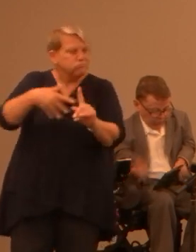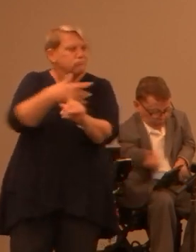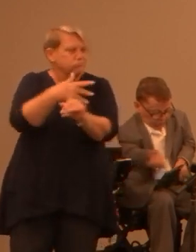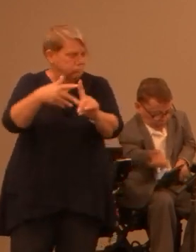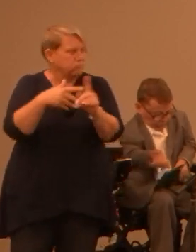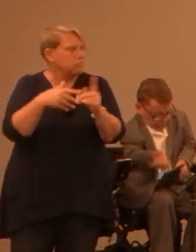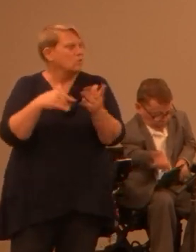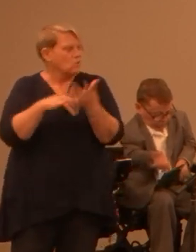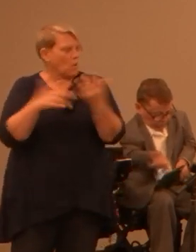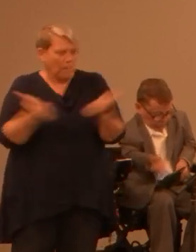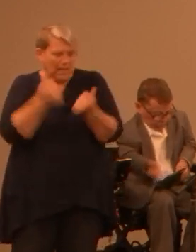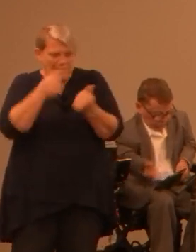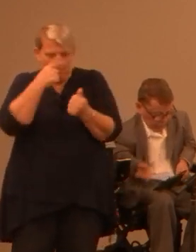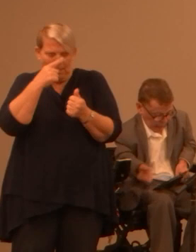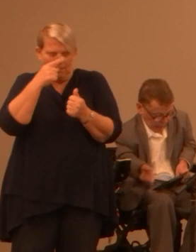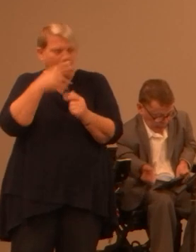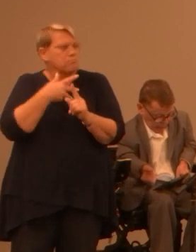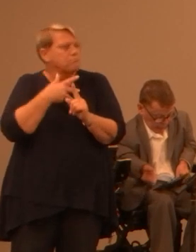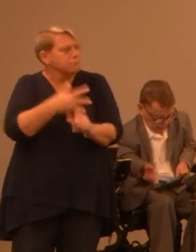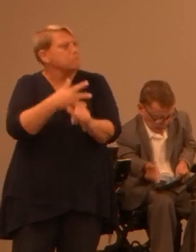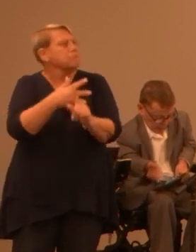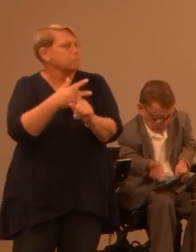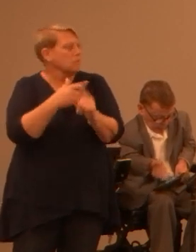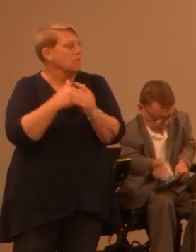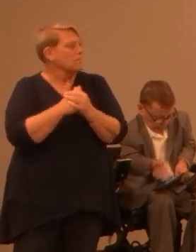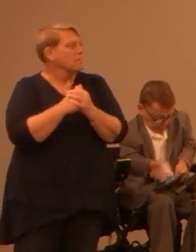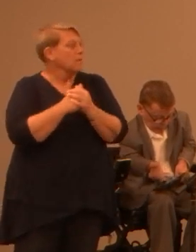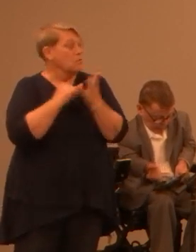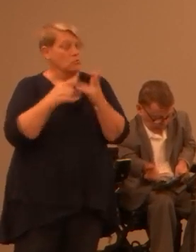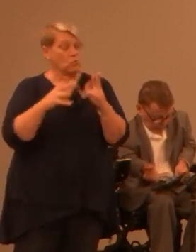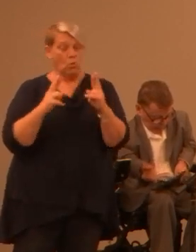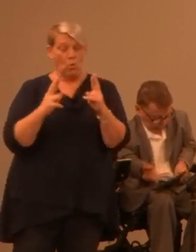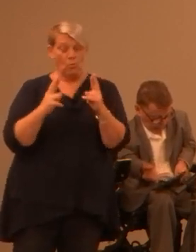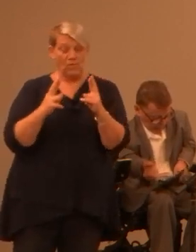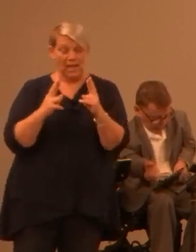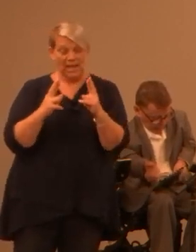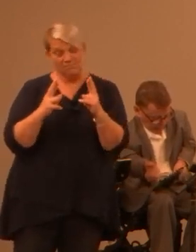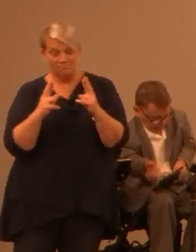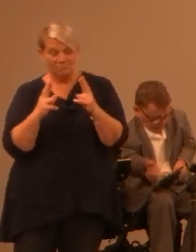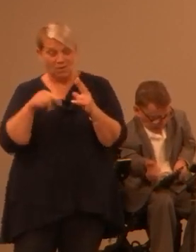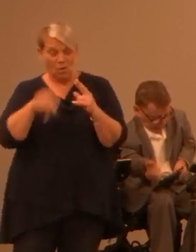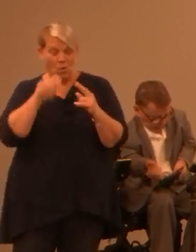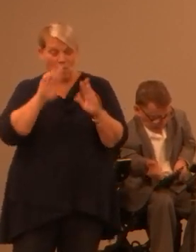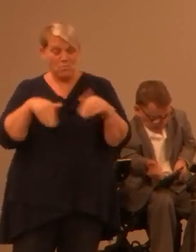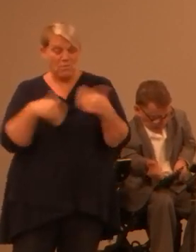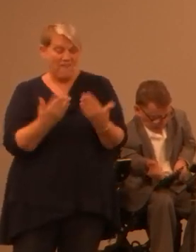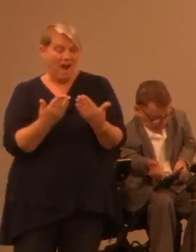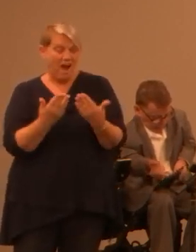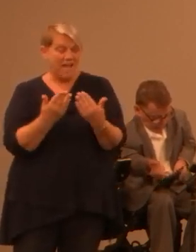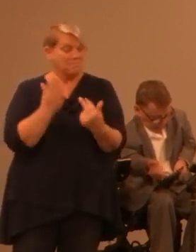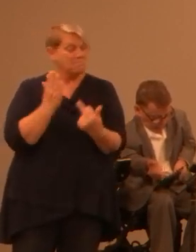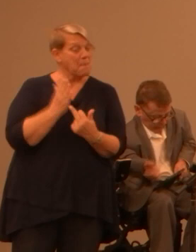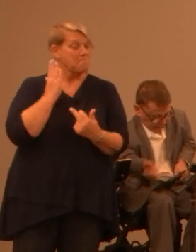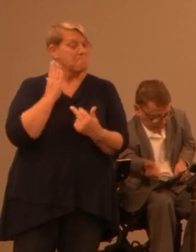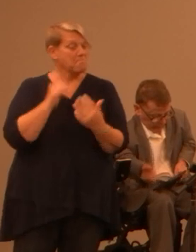And hopefully this will provide some impetus and some motivation